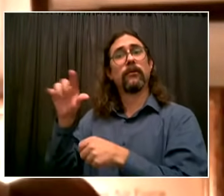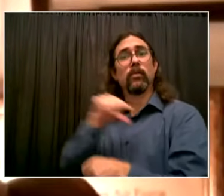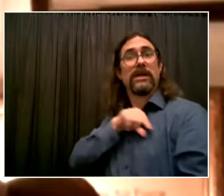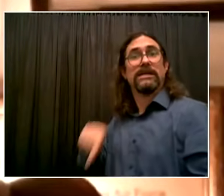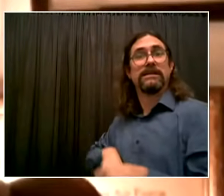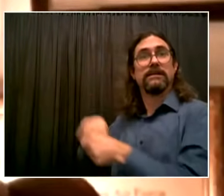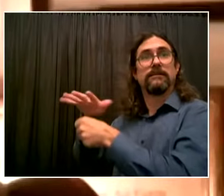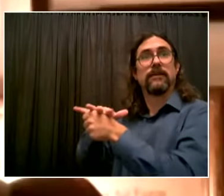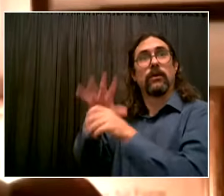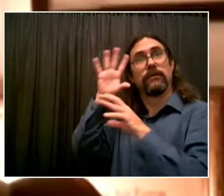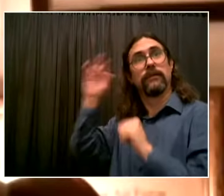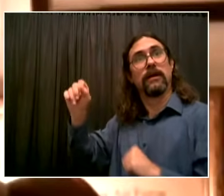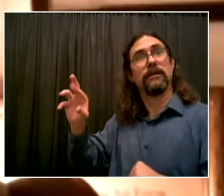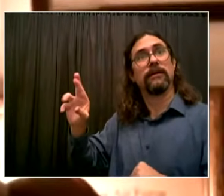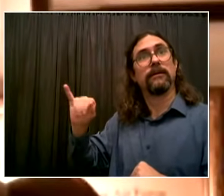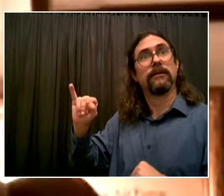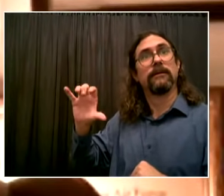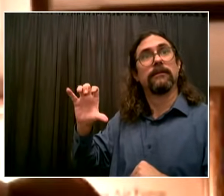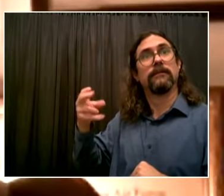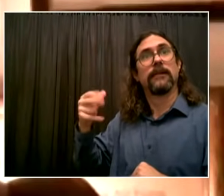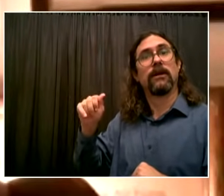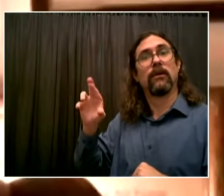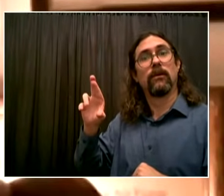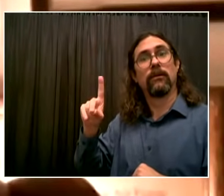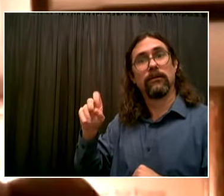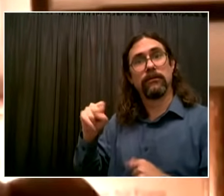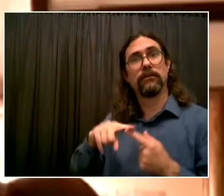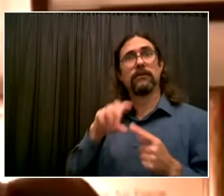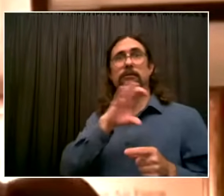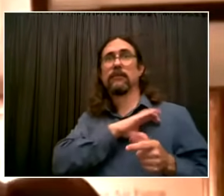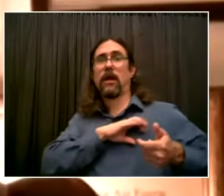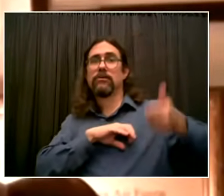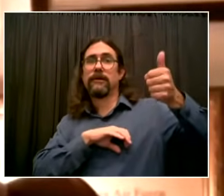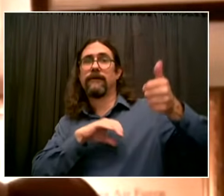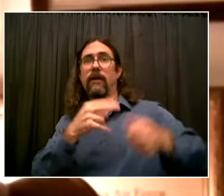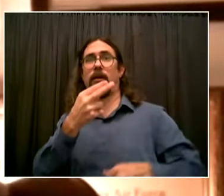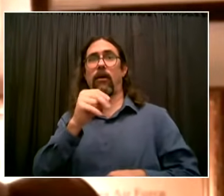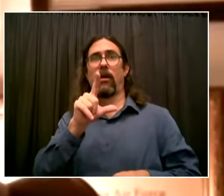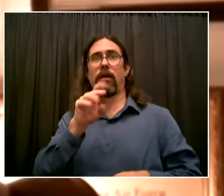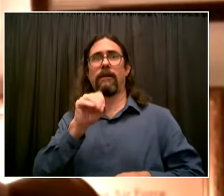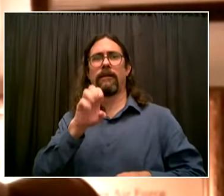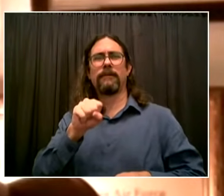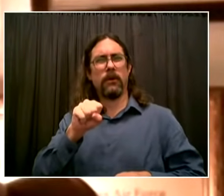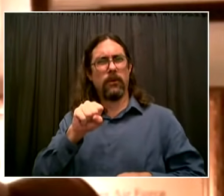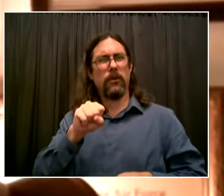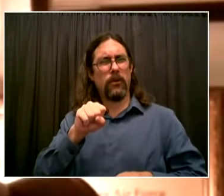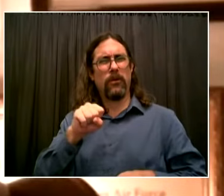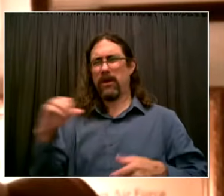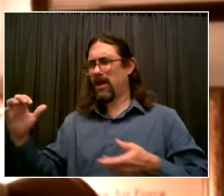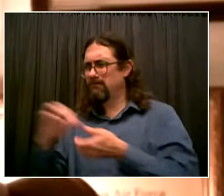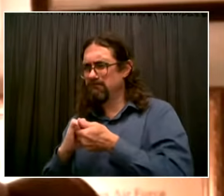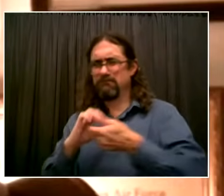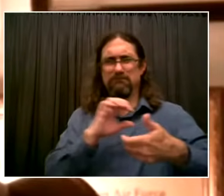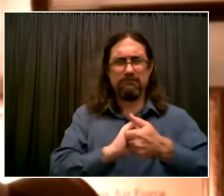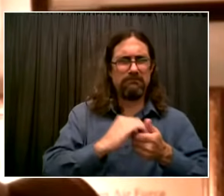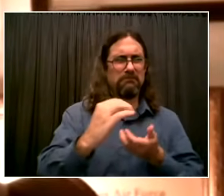HE'S NUMBER ONE. CHIEF HOLMES WHO I HAVE KNOWN FROM THE PAST. WHEN I HAD A PROBLEM, FOR EXAMPLE, SHE IMMEDIATELY ACTED